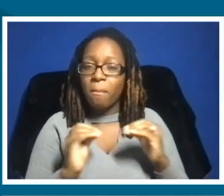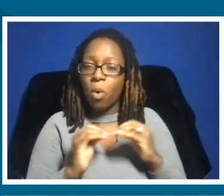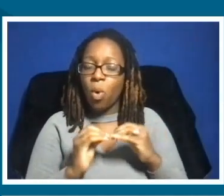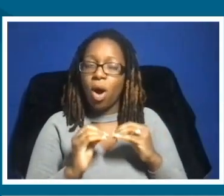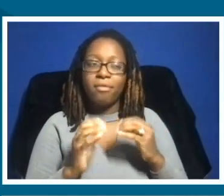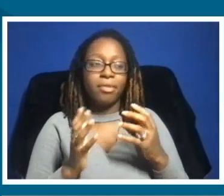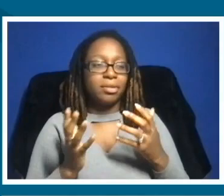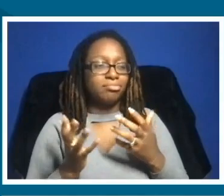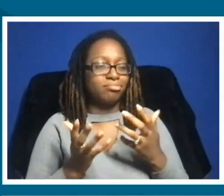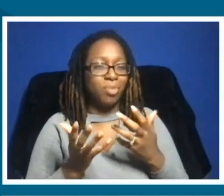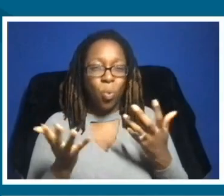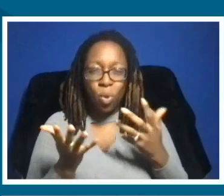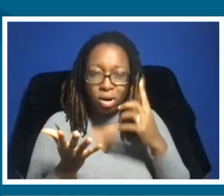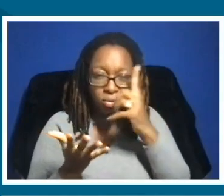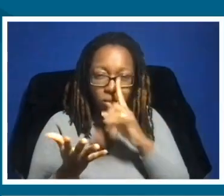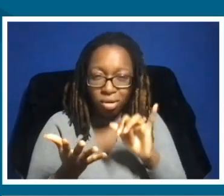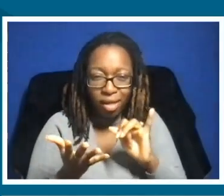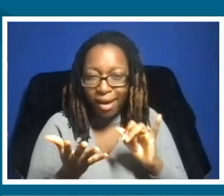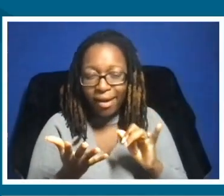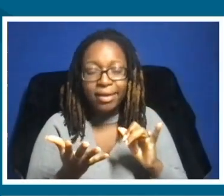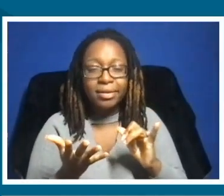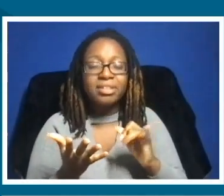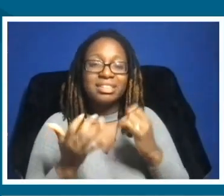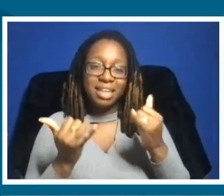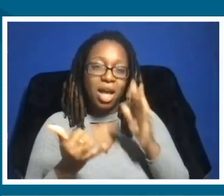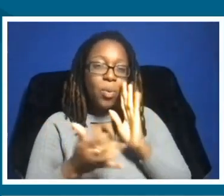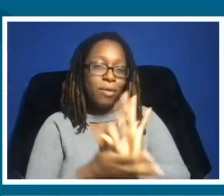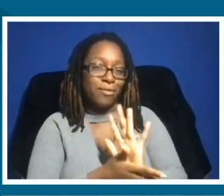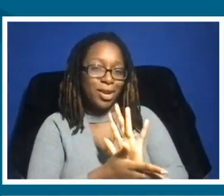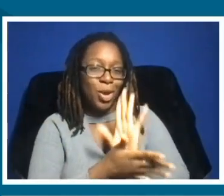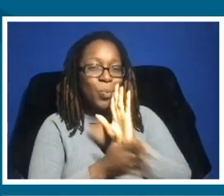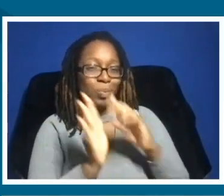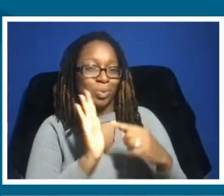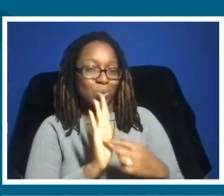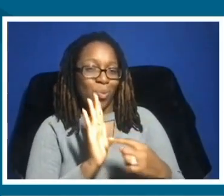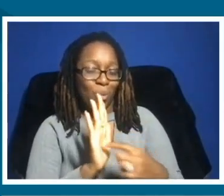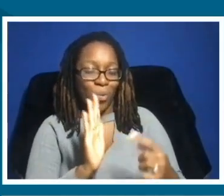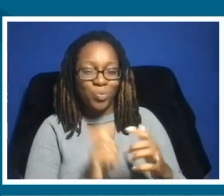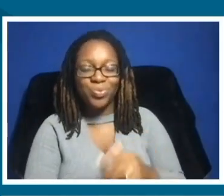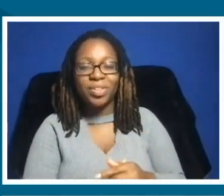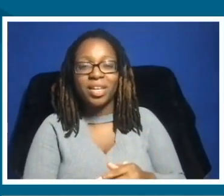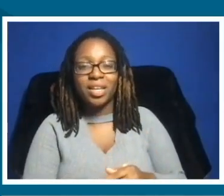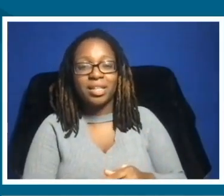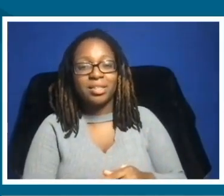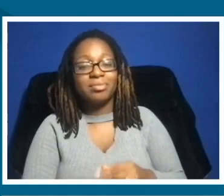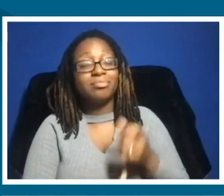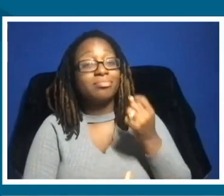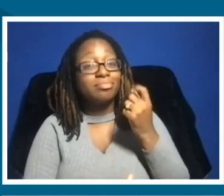looks like in practice i'm going to play a video for you